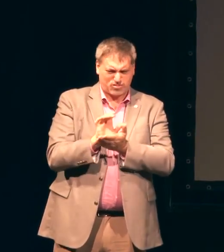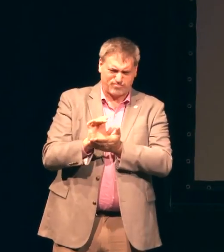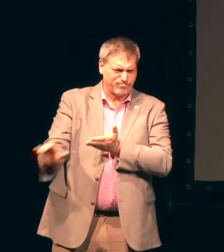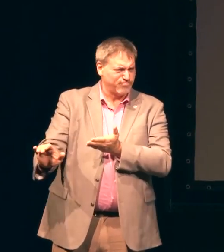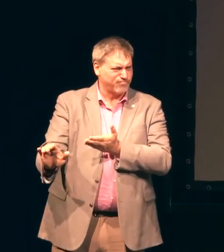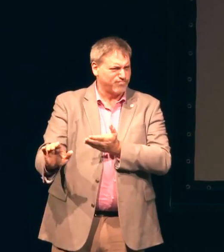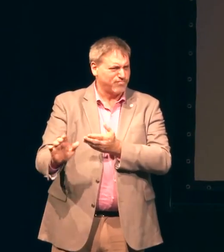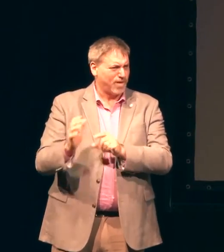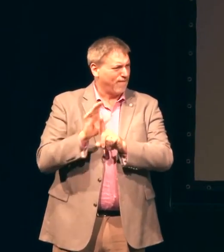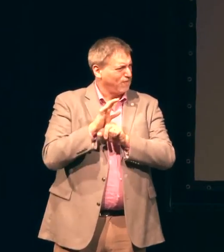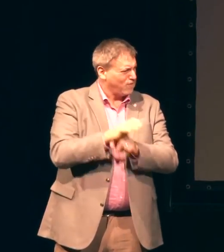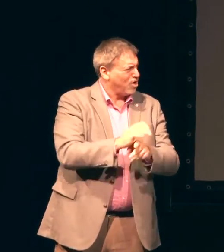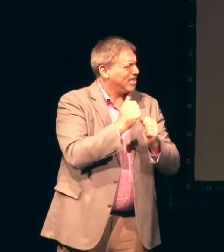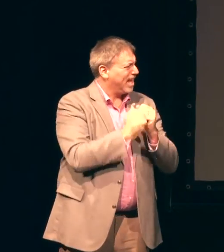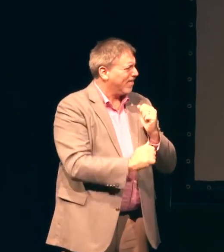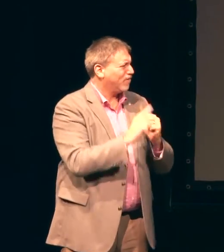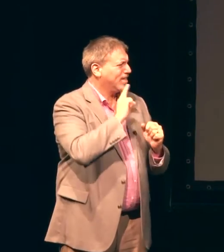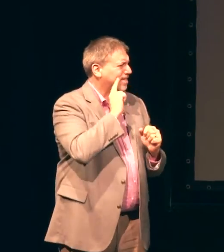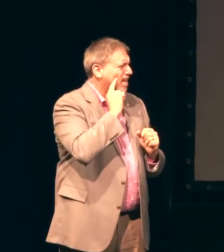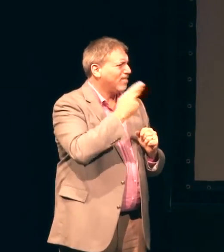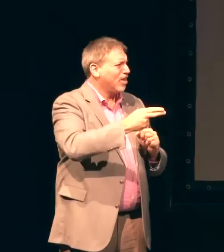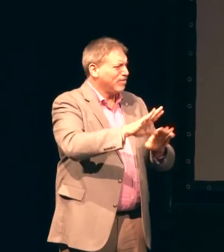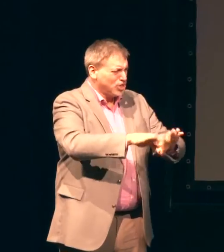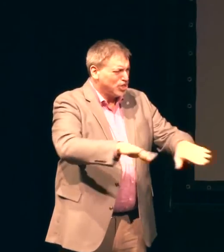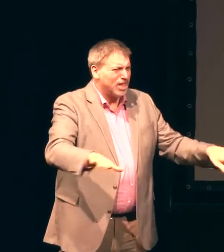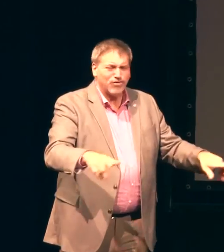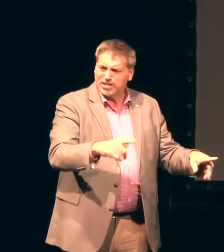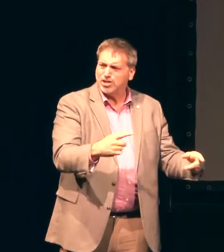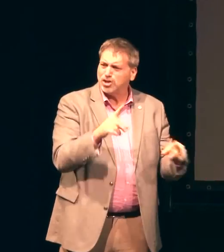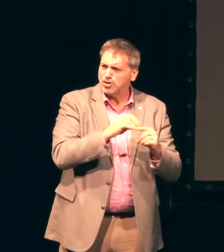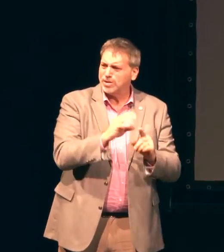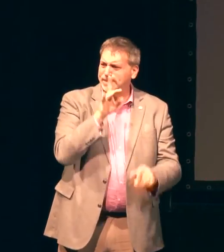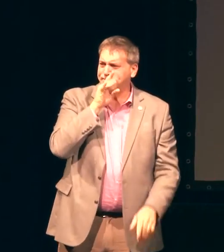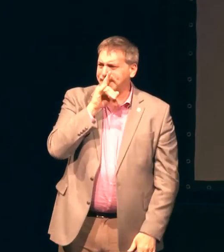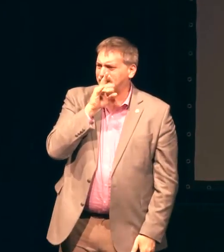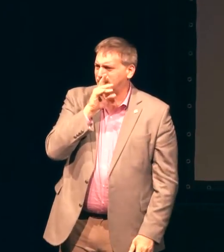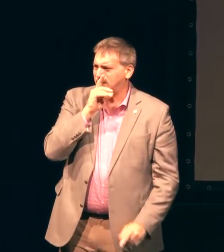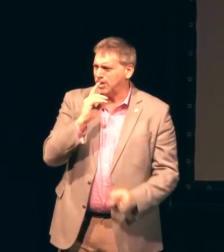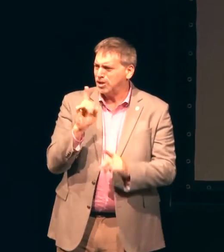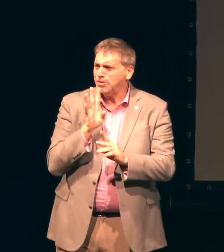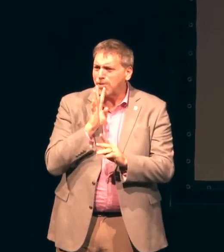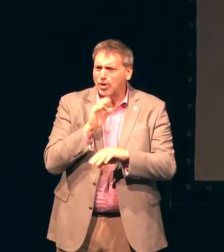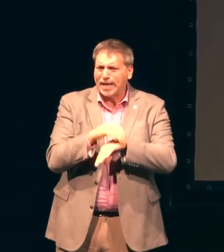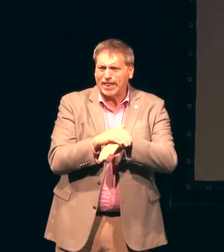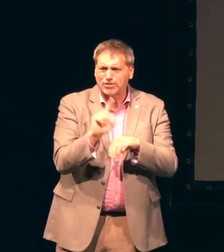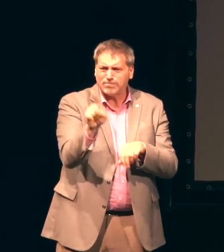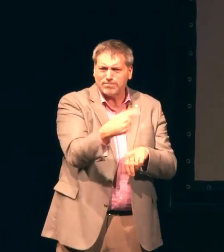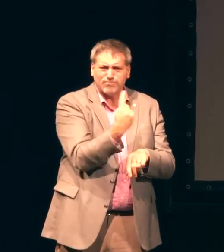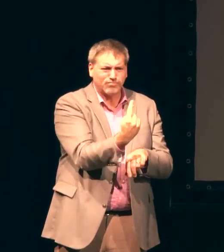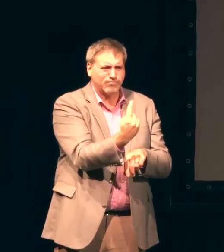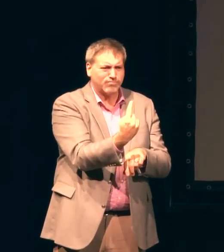wanted to ban sign language and force every deaf and hard of hearing child to speak.